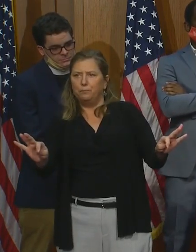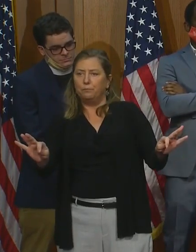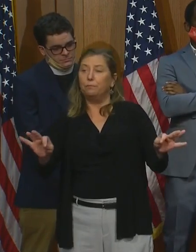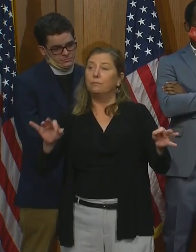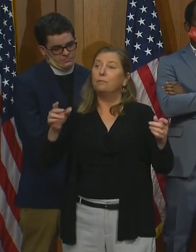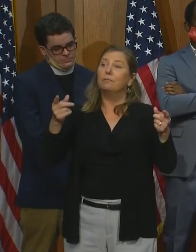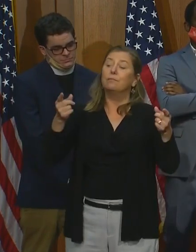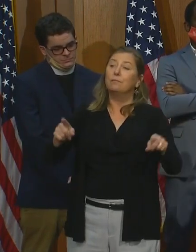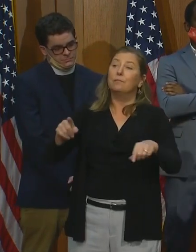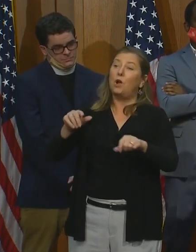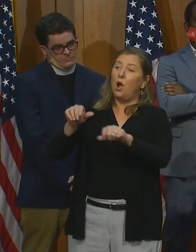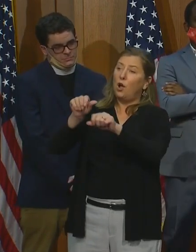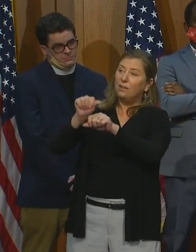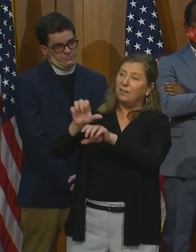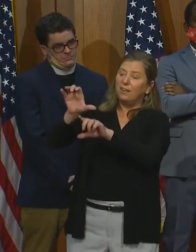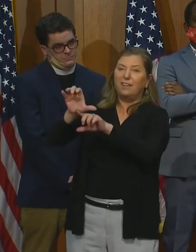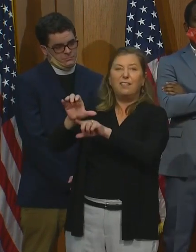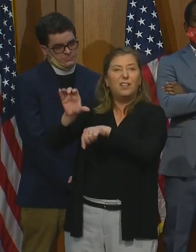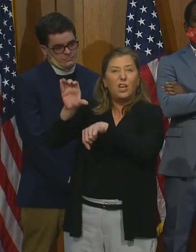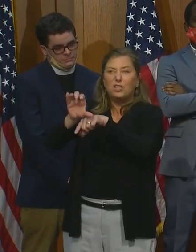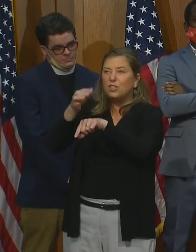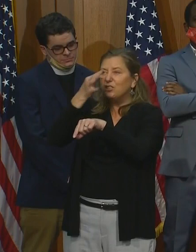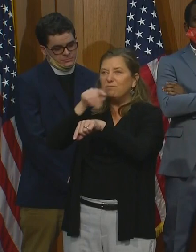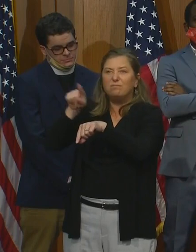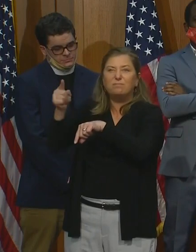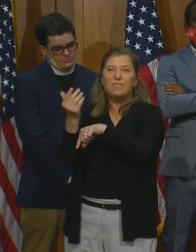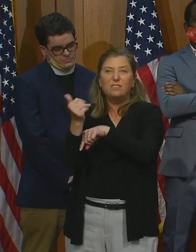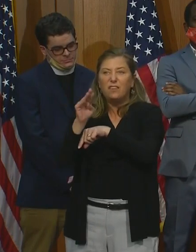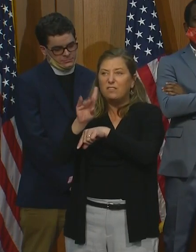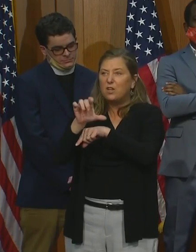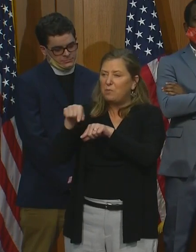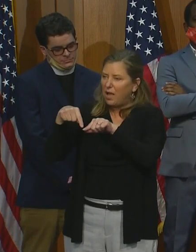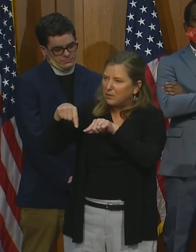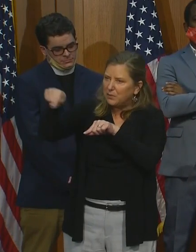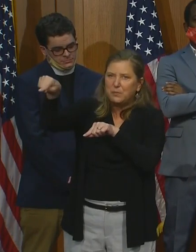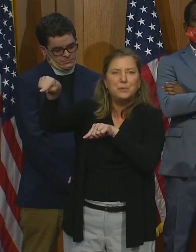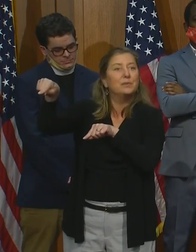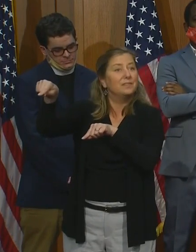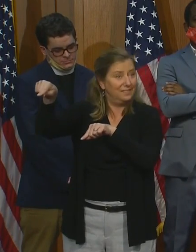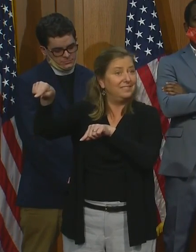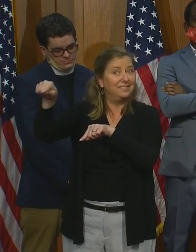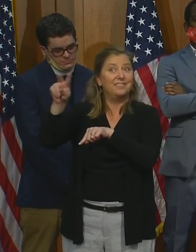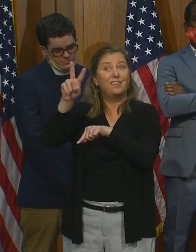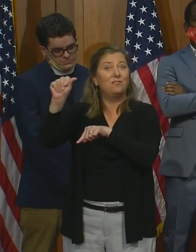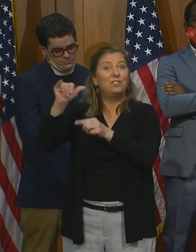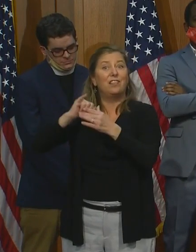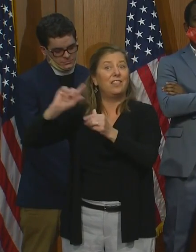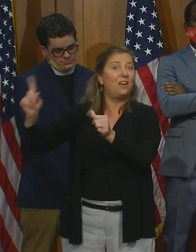RELIGION. AND IN A CHURCH ON A